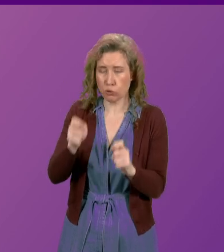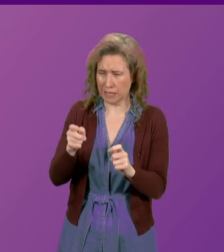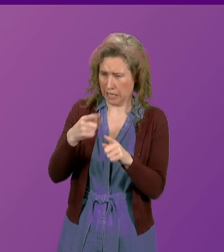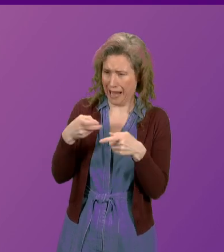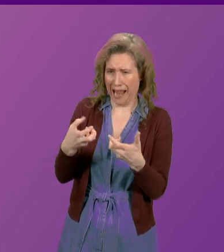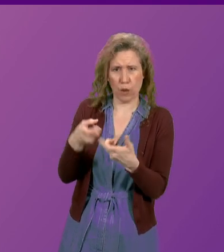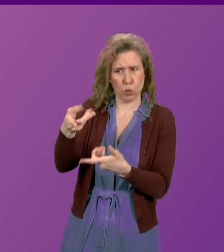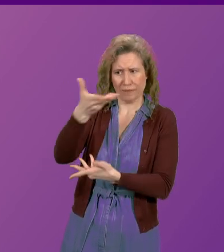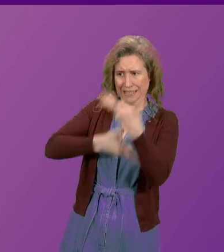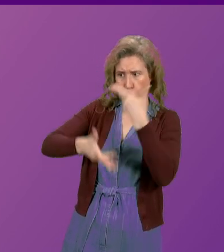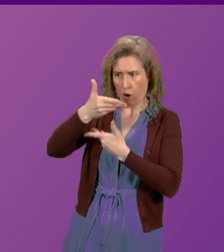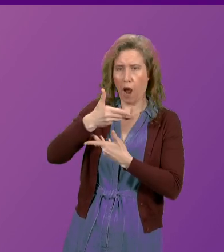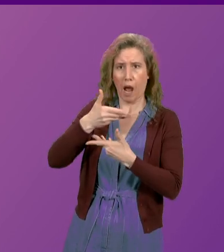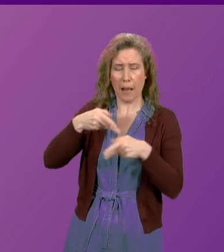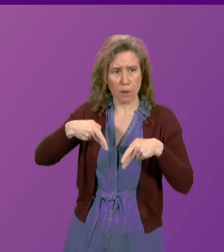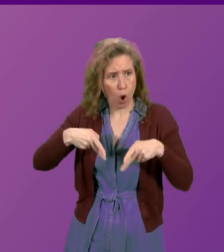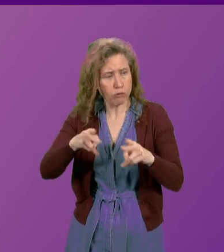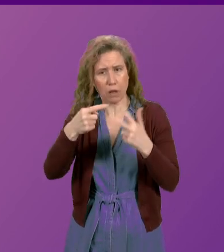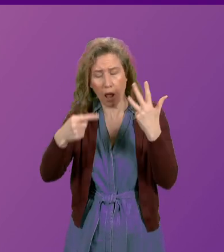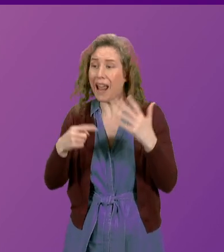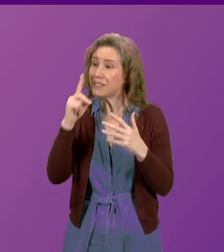he has recounted and if anybody has that experience—I have seen media reports this